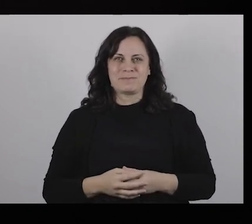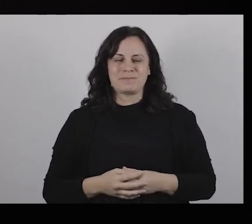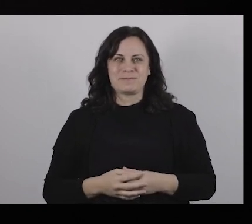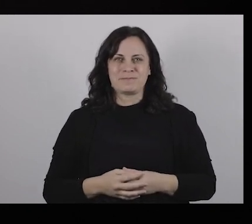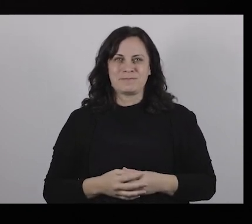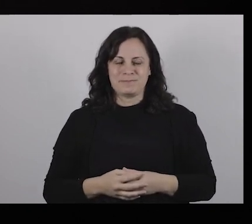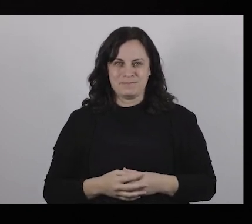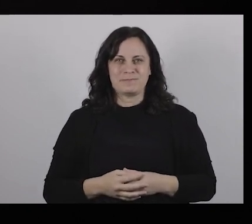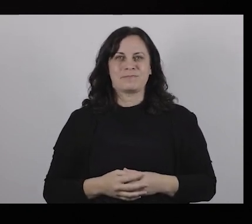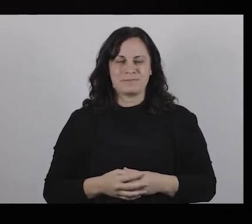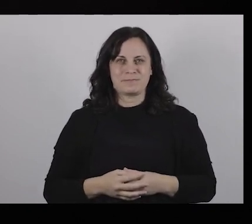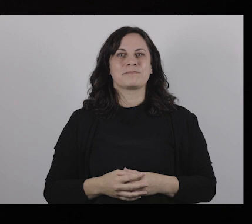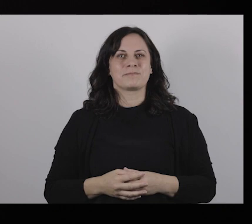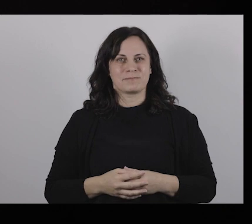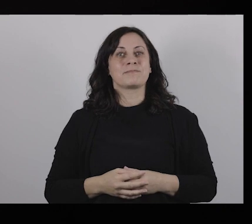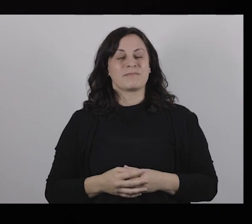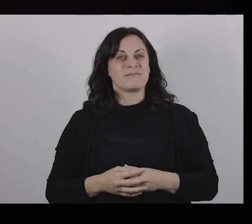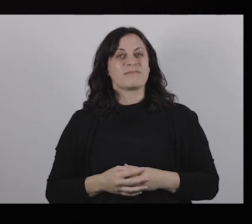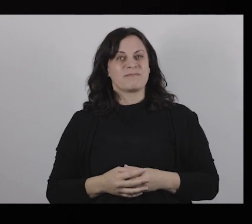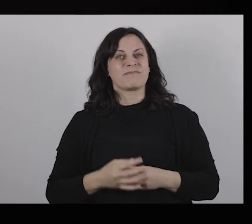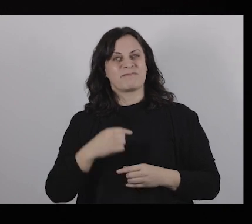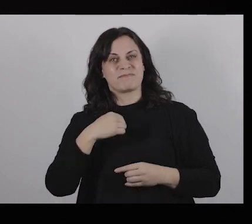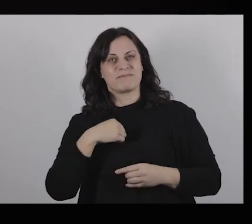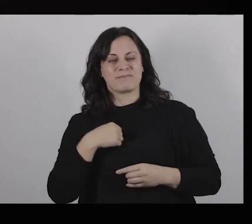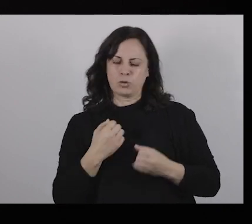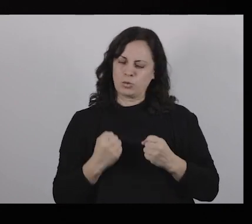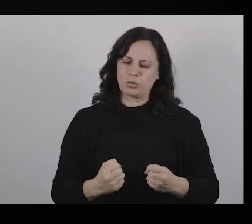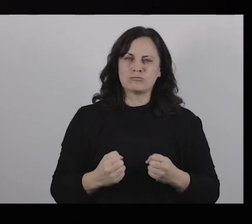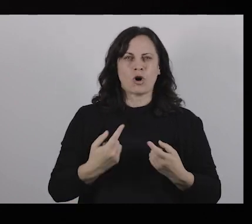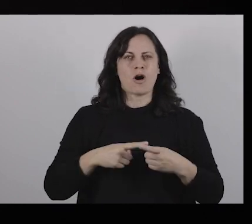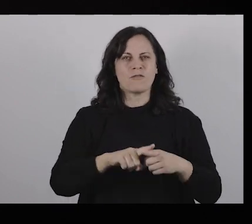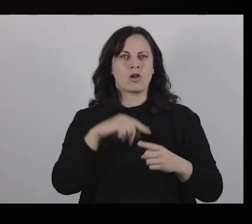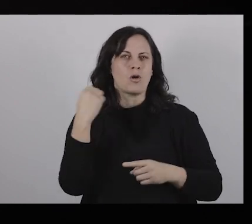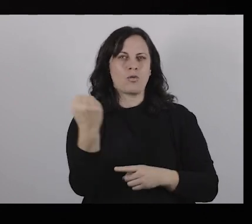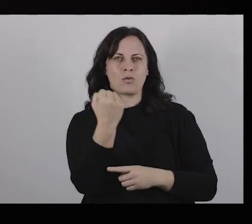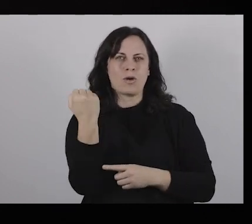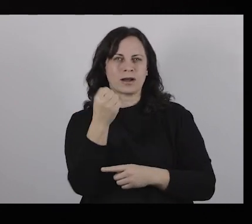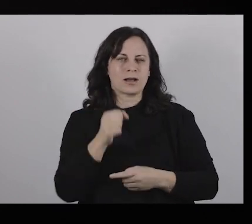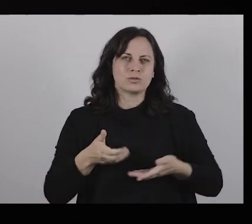My childhood was steeped in Waikatotanga, in my ao Māori,